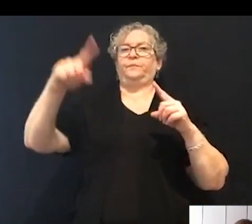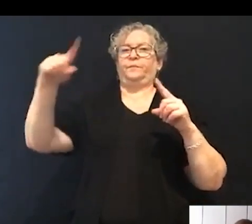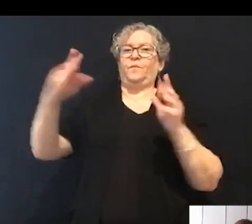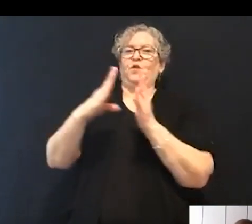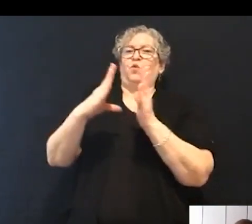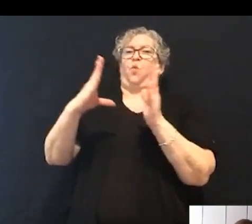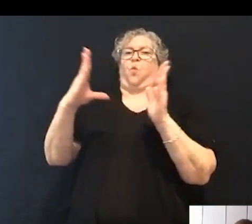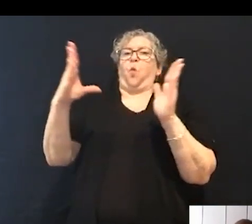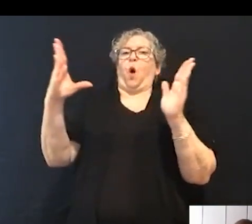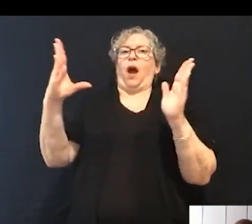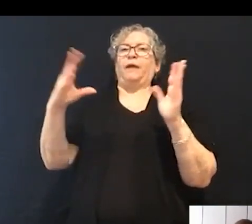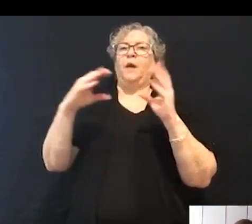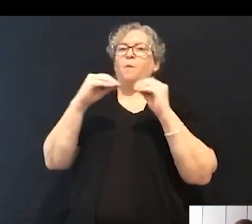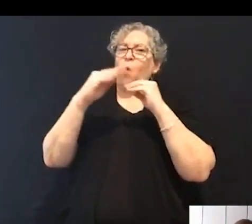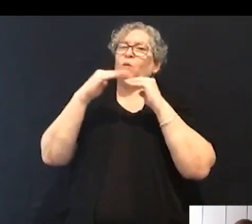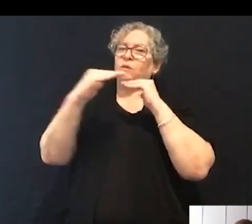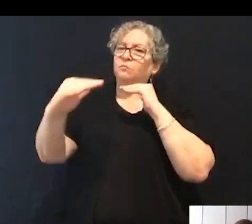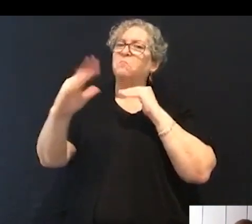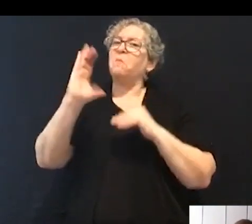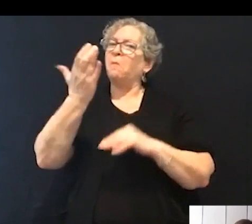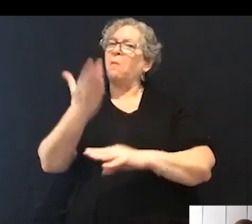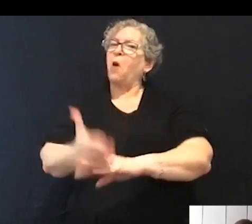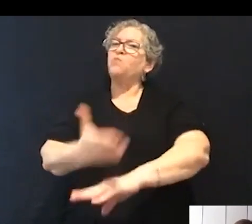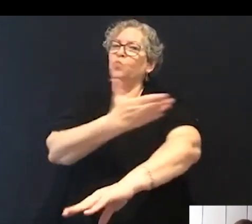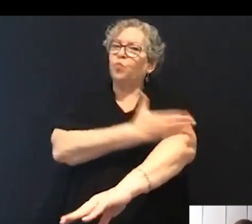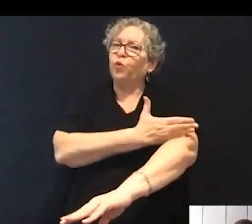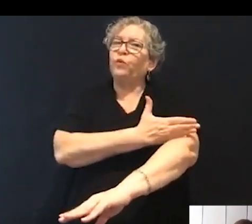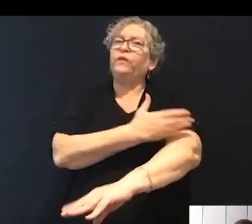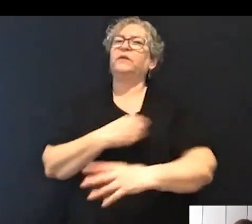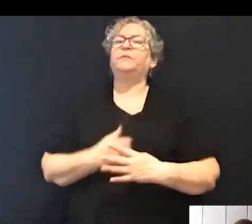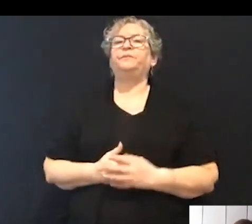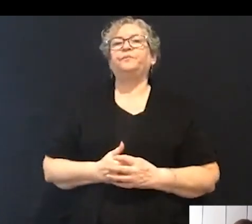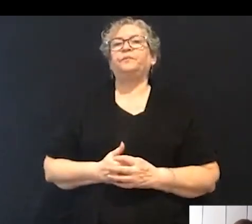slightly improved in the treated eye in white.